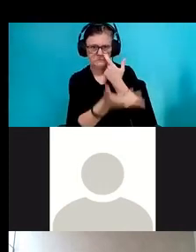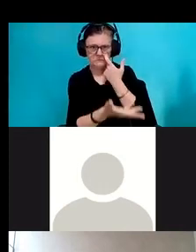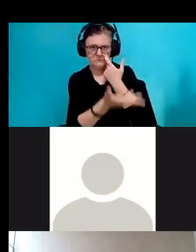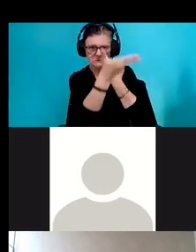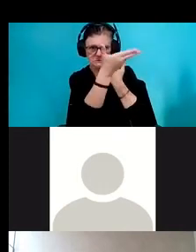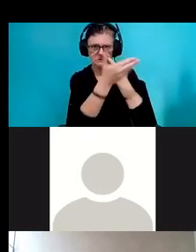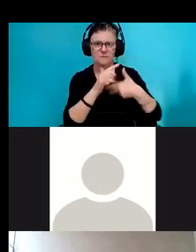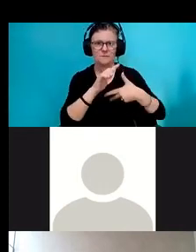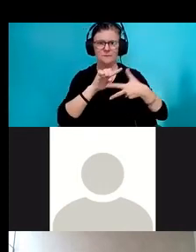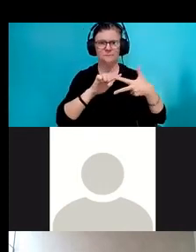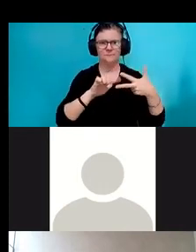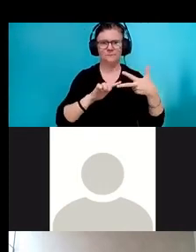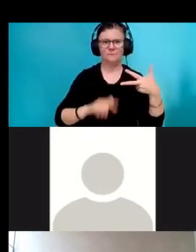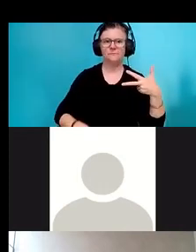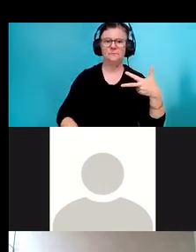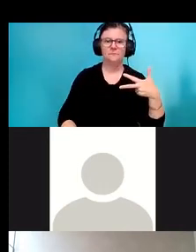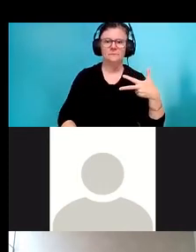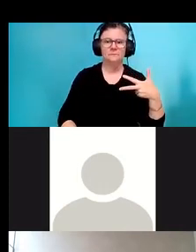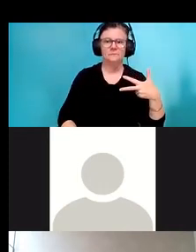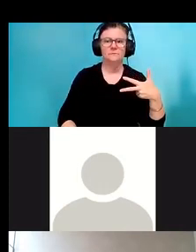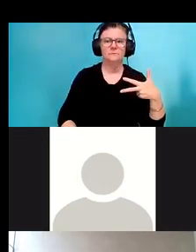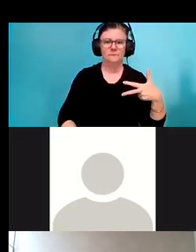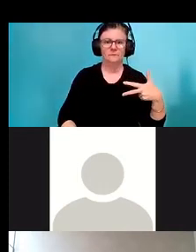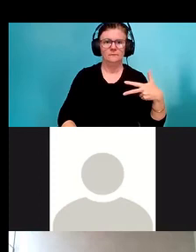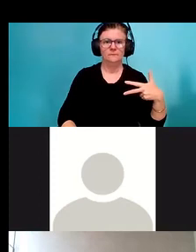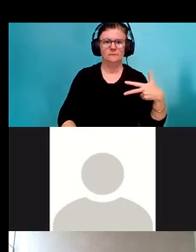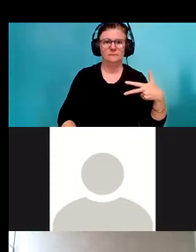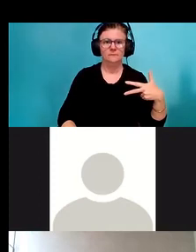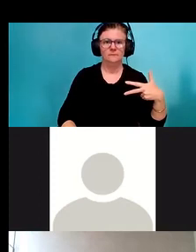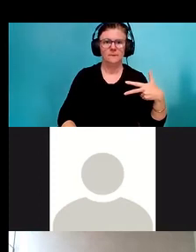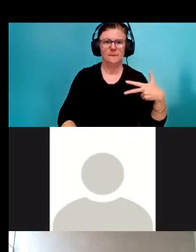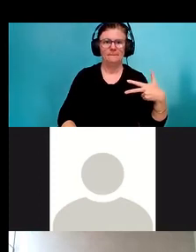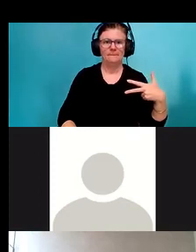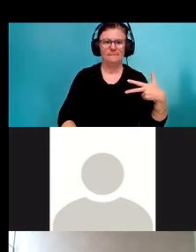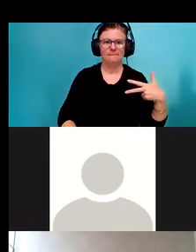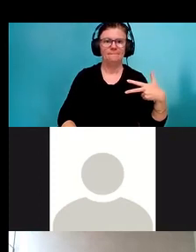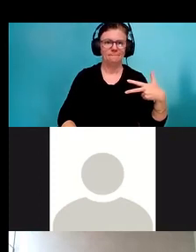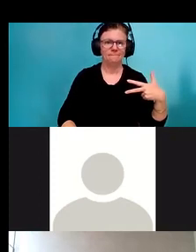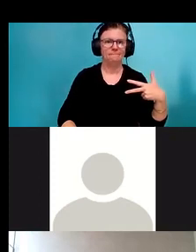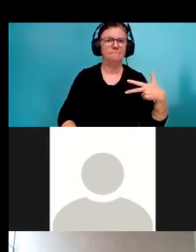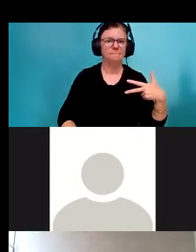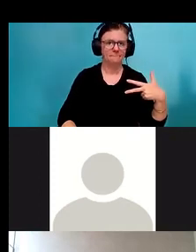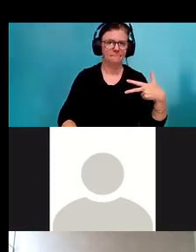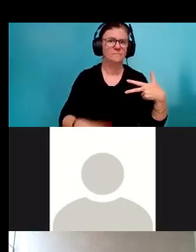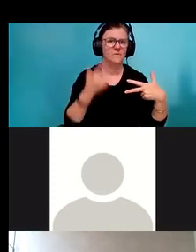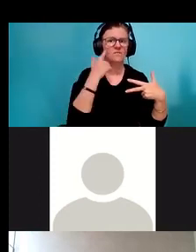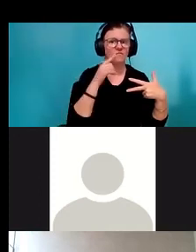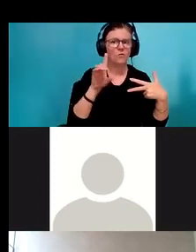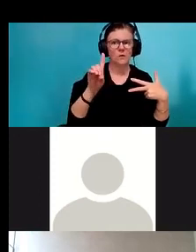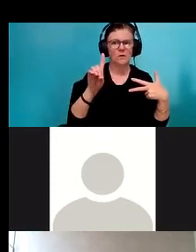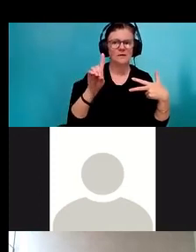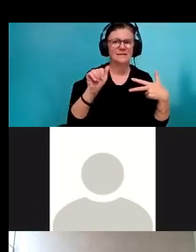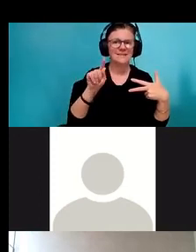These different resources can help guide you as you collect data and complete your progress report.